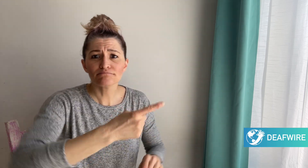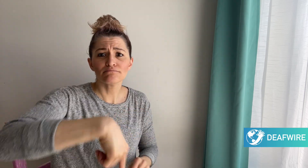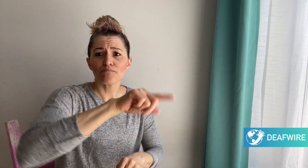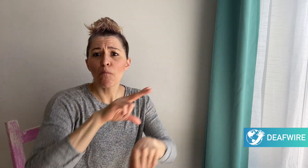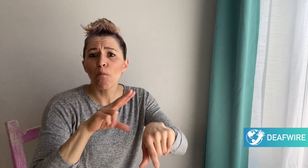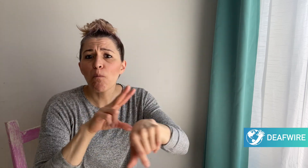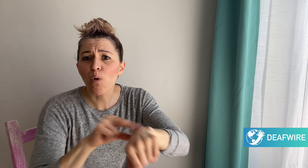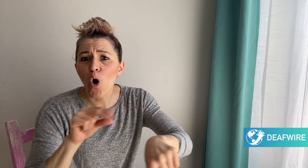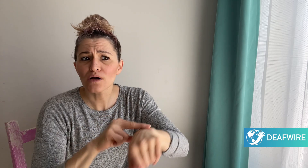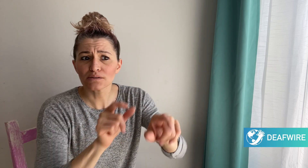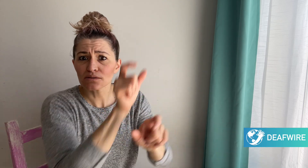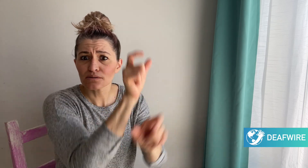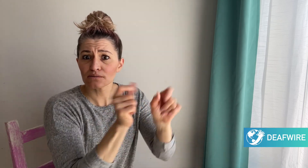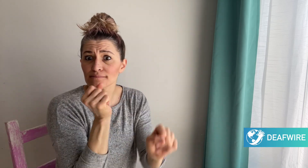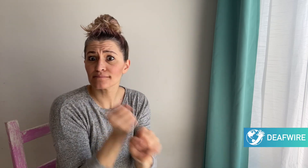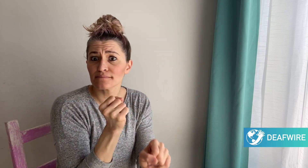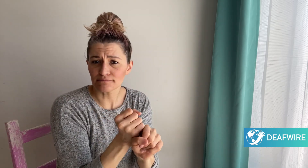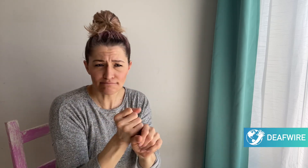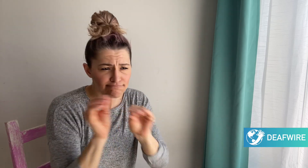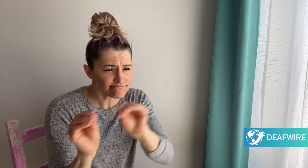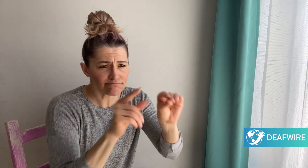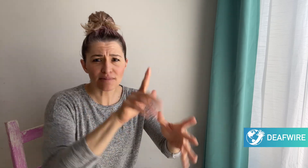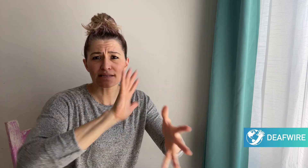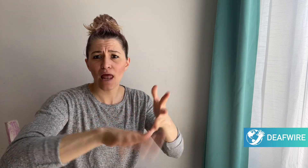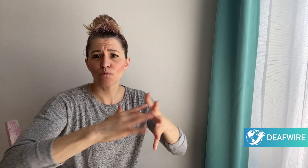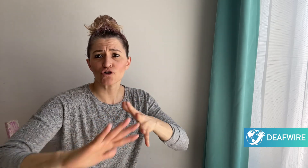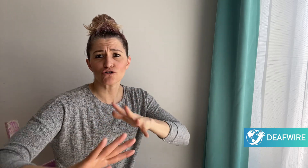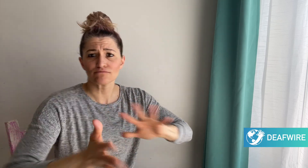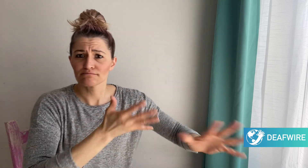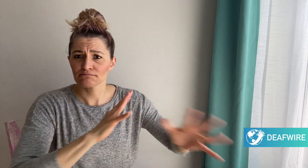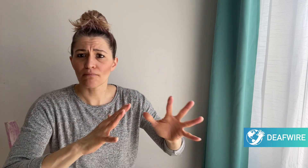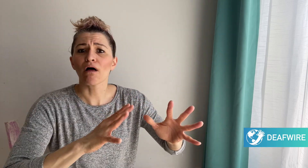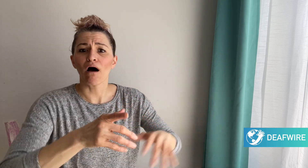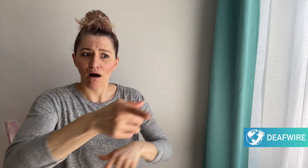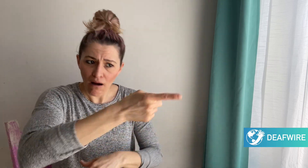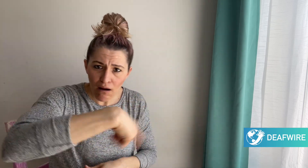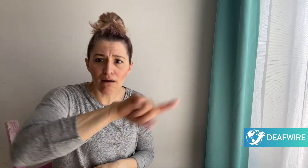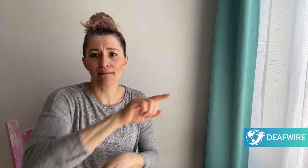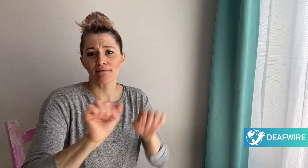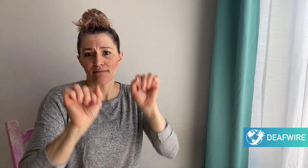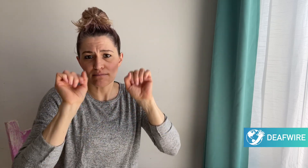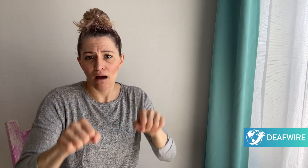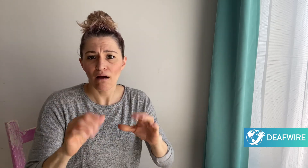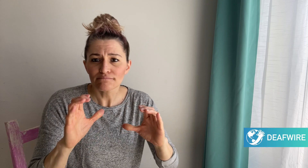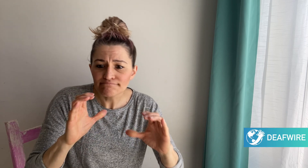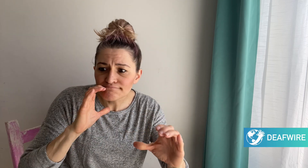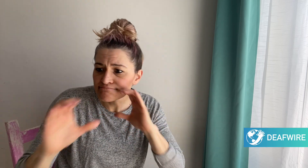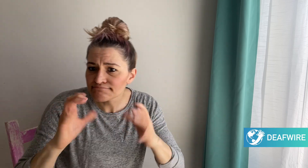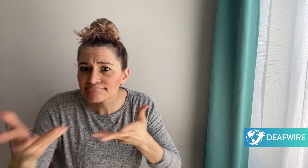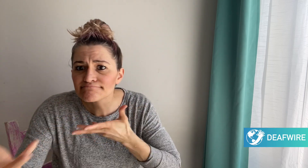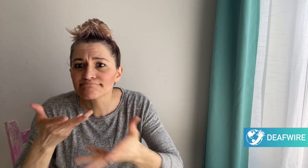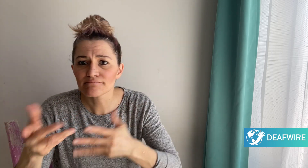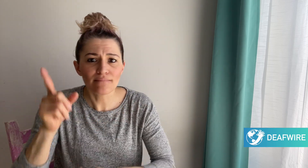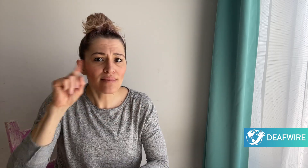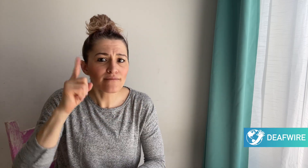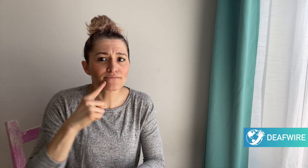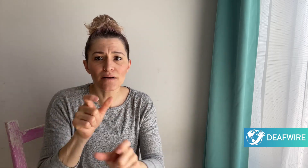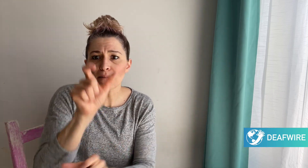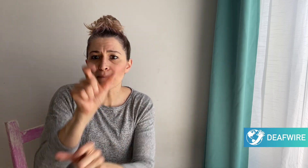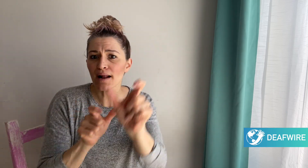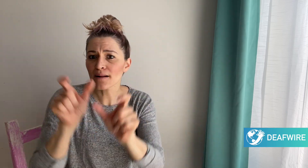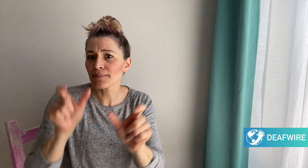to teach police officers sign language so they could communicate